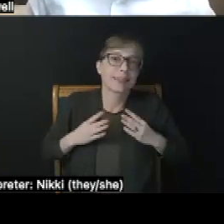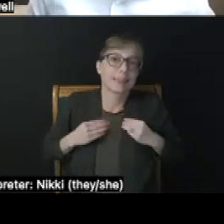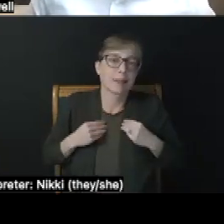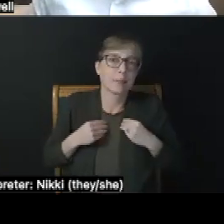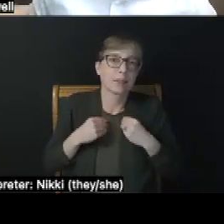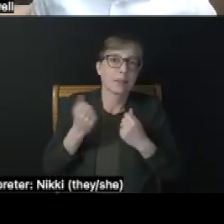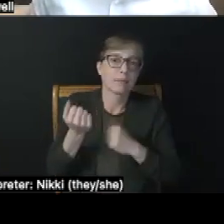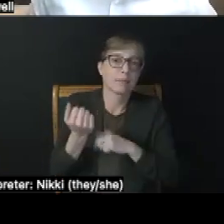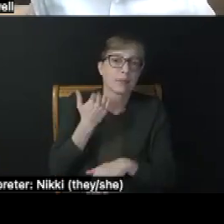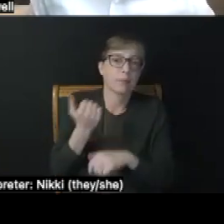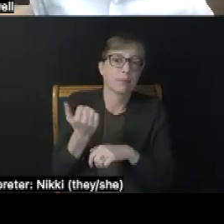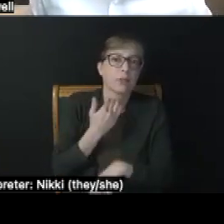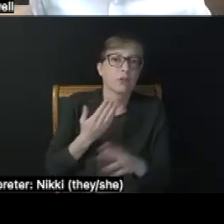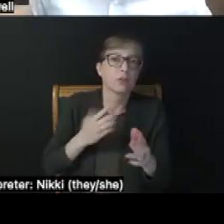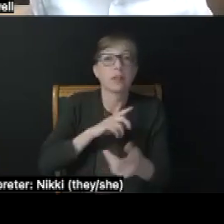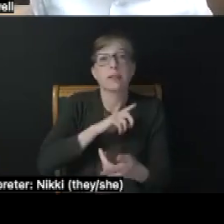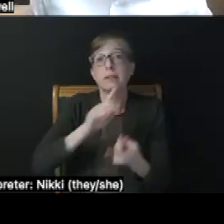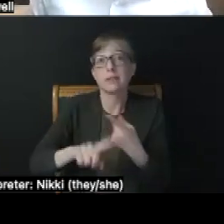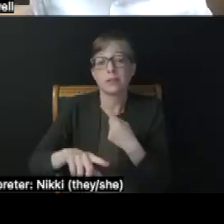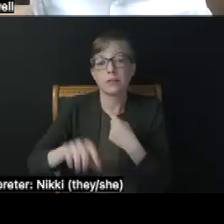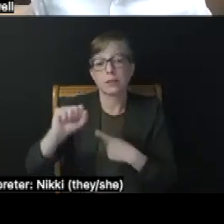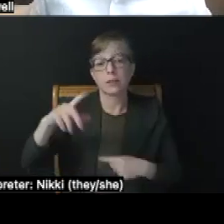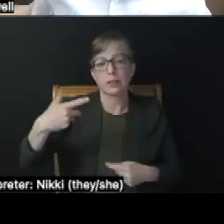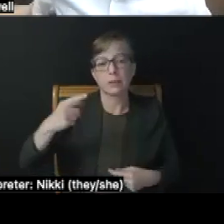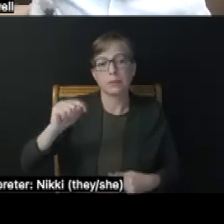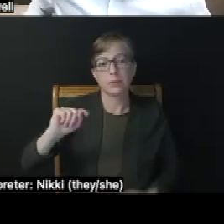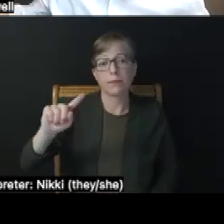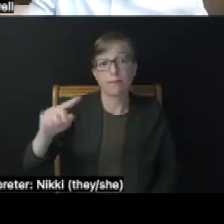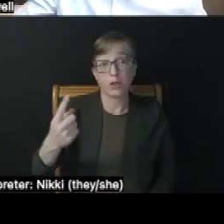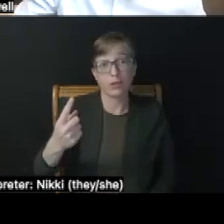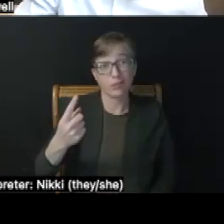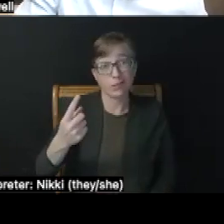Keep in mind for that special issue.